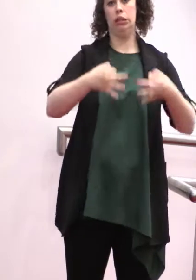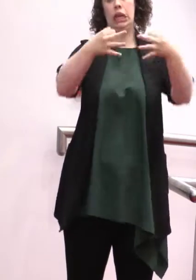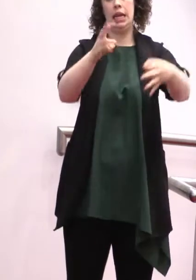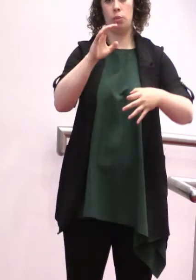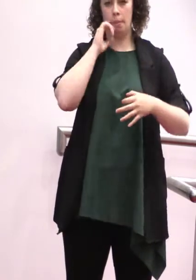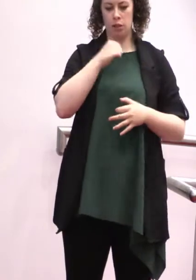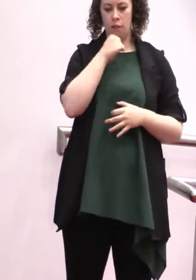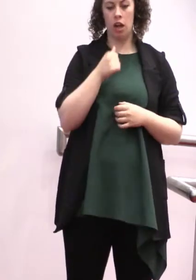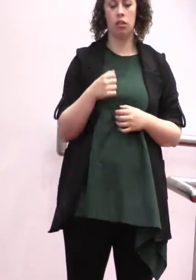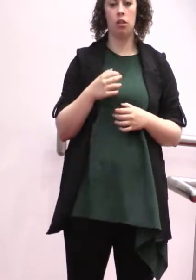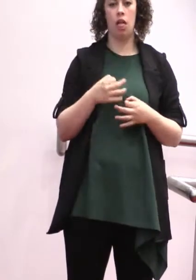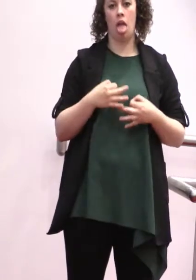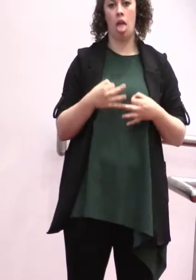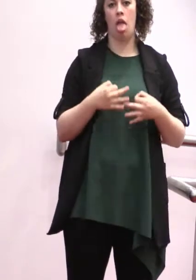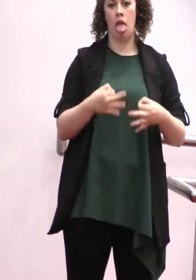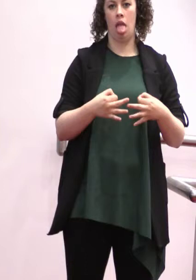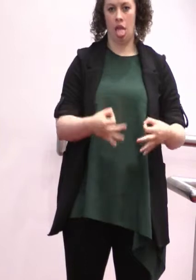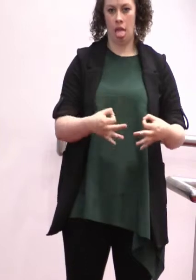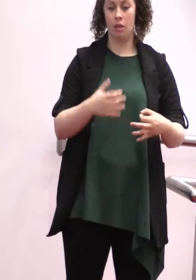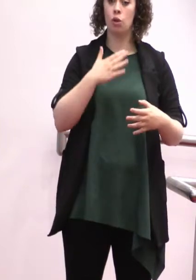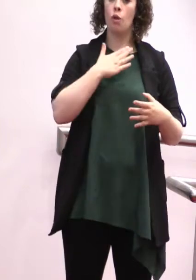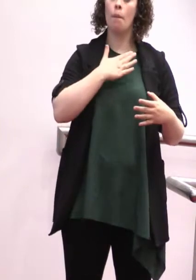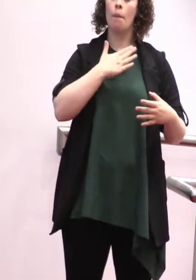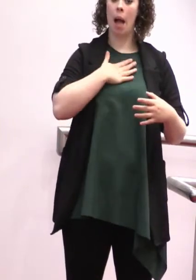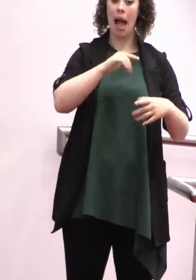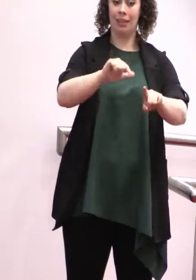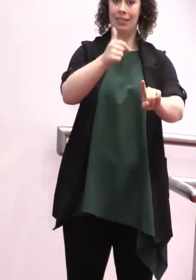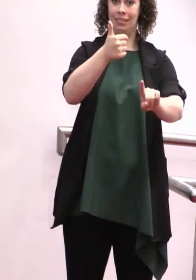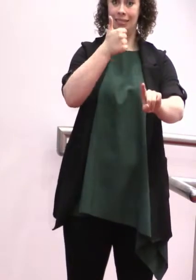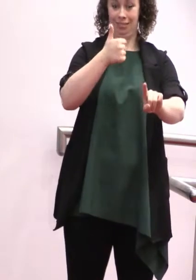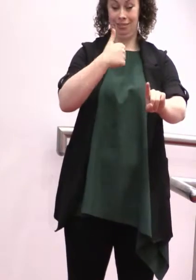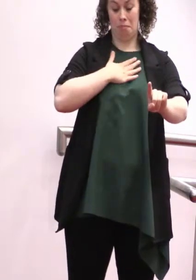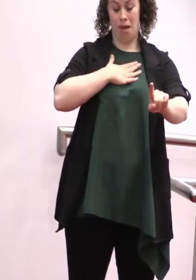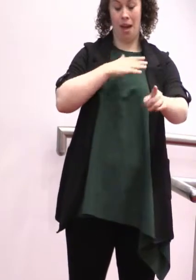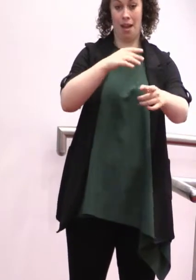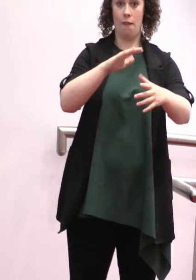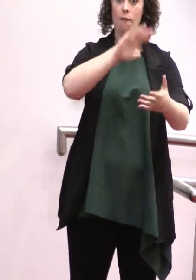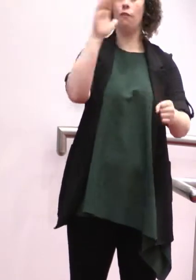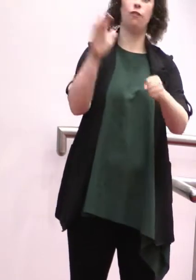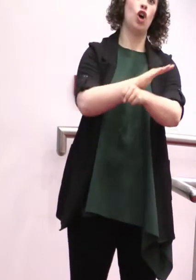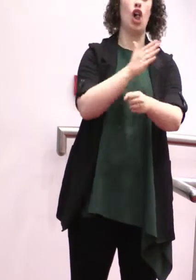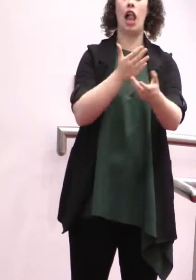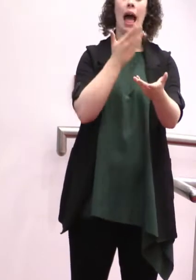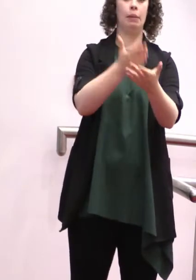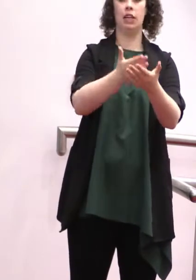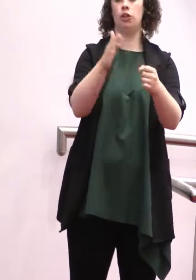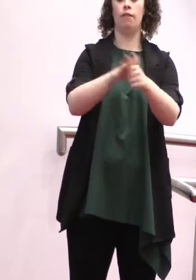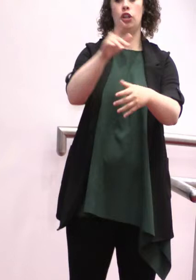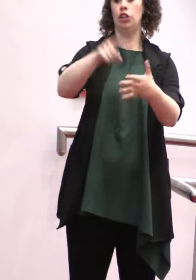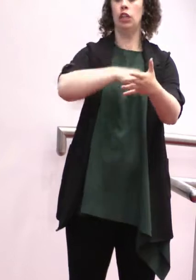It was denied on the grounds of, because of my health would not be able to